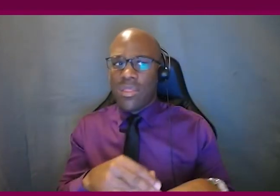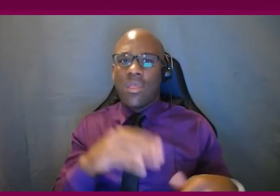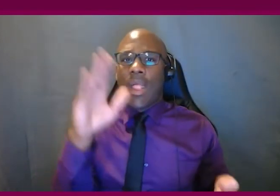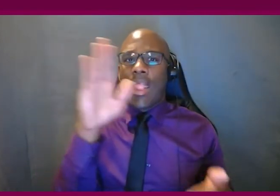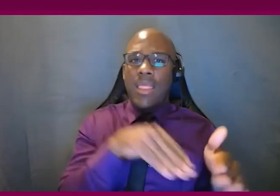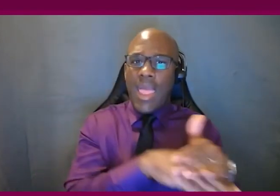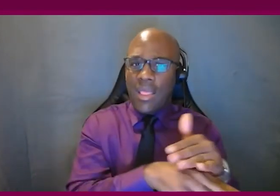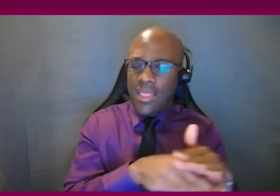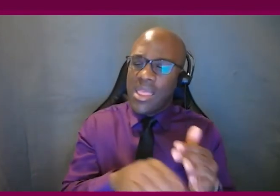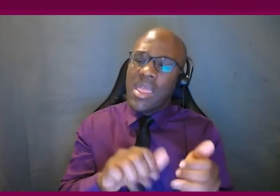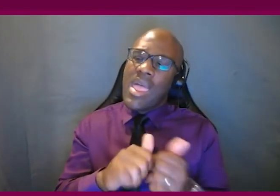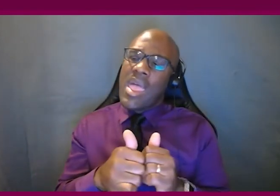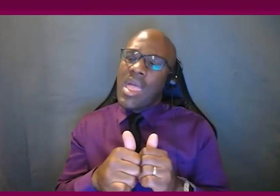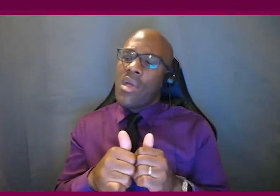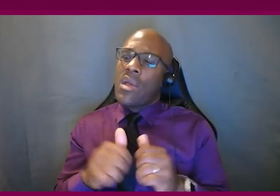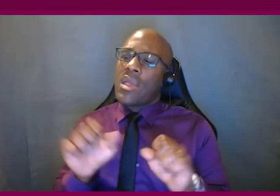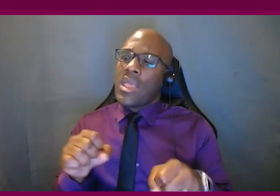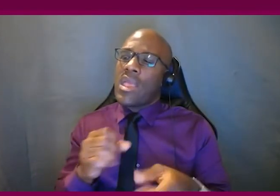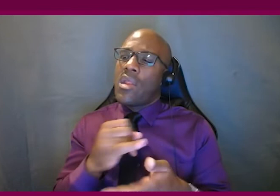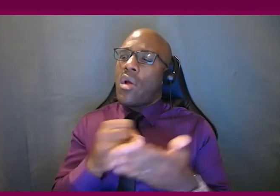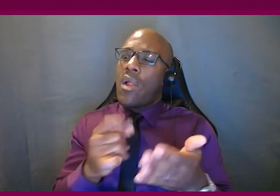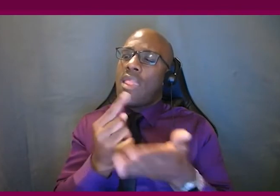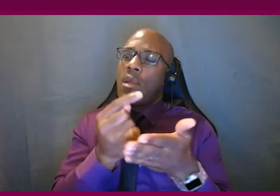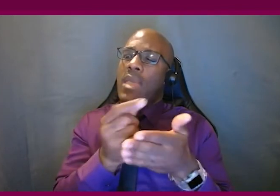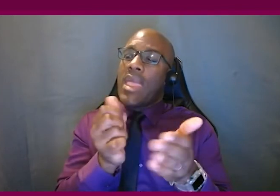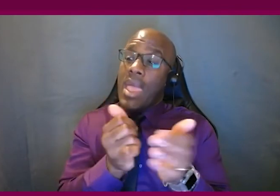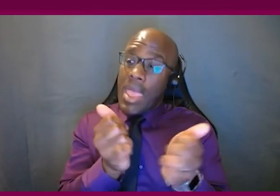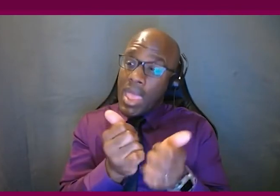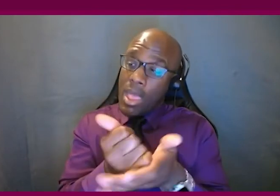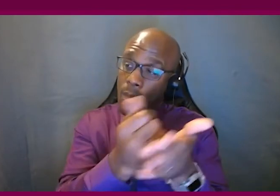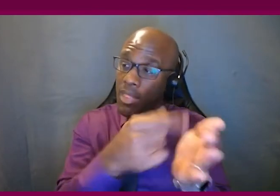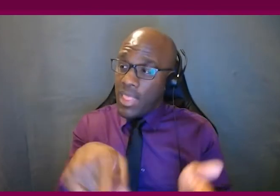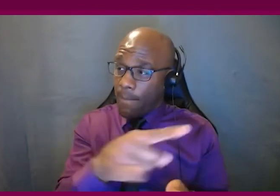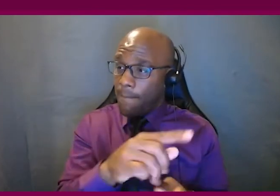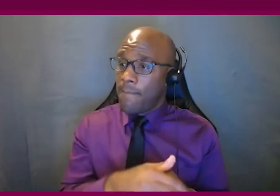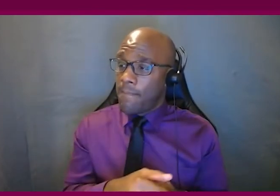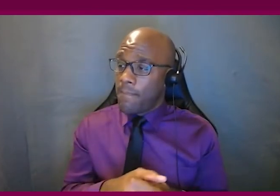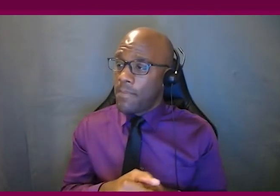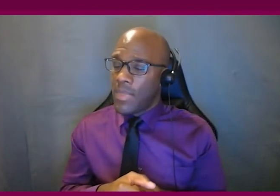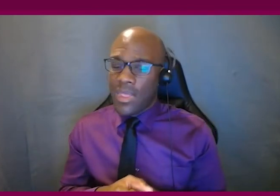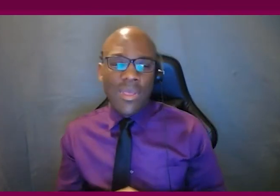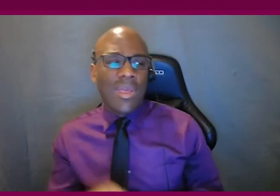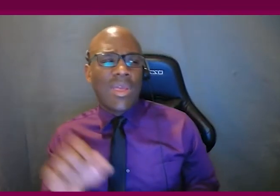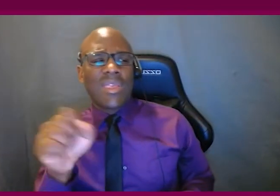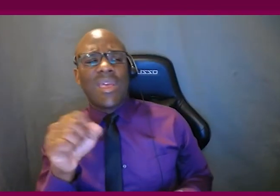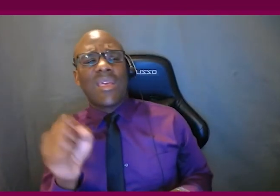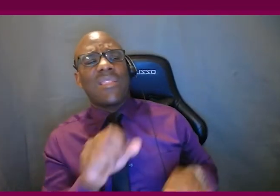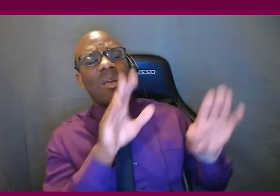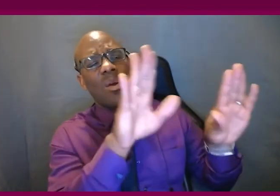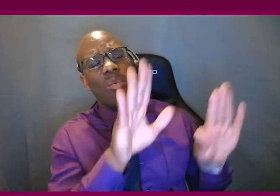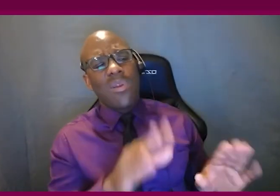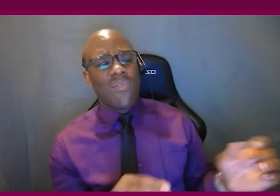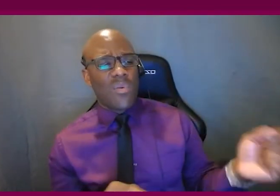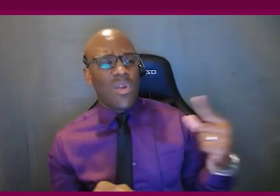No matter how much you love yourself, you're always going to be surrounded by messages that like, "You're not represented. You're not thought of.